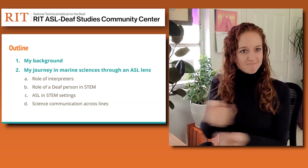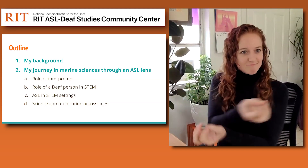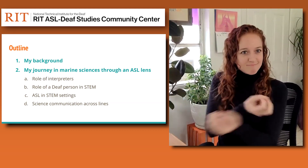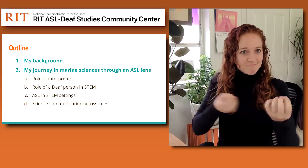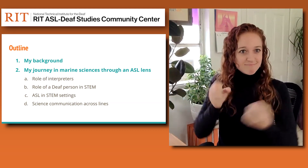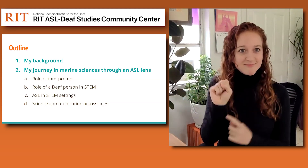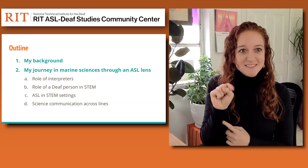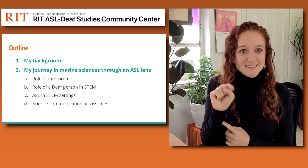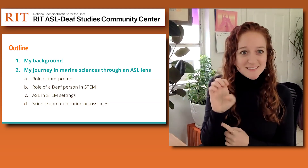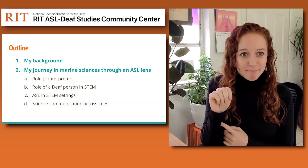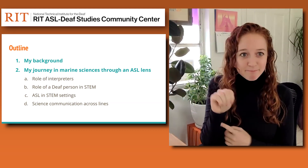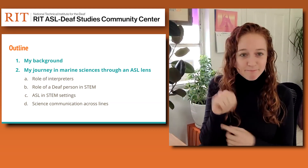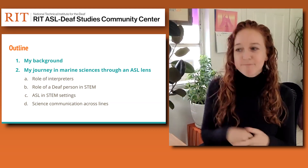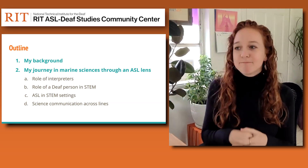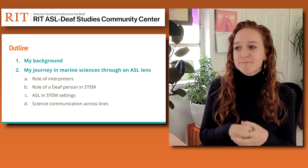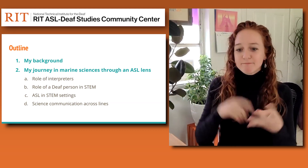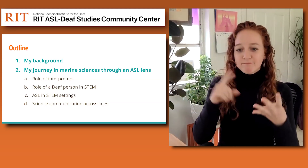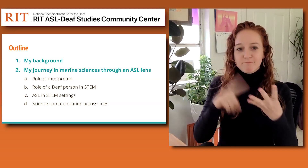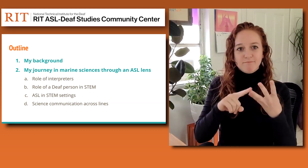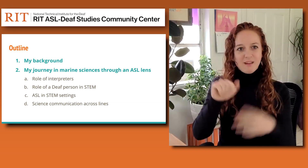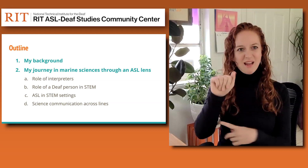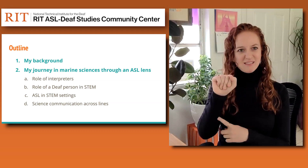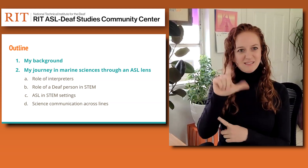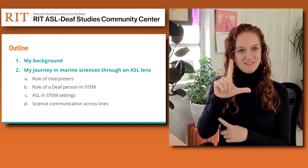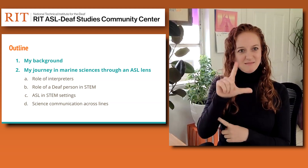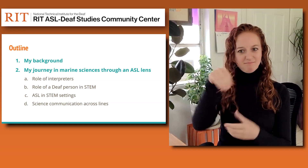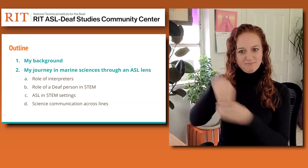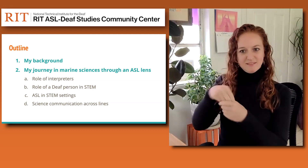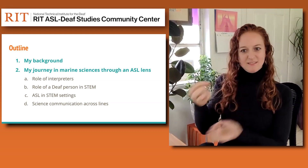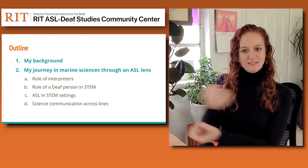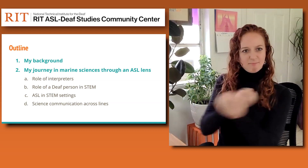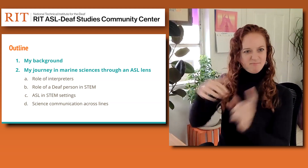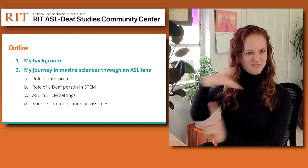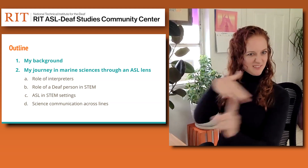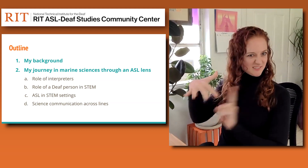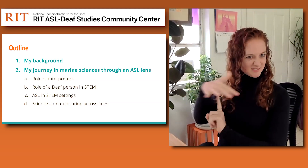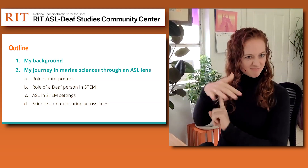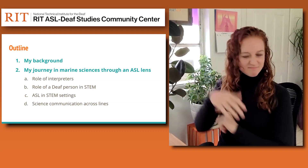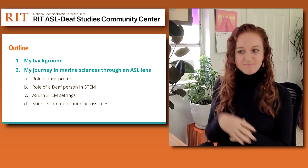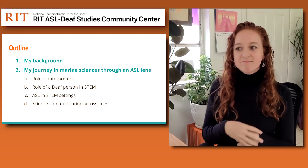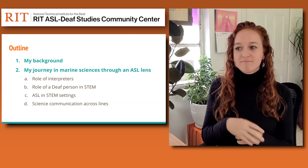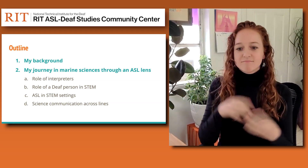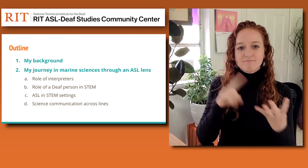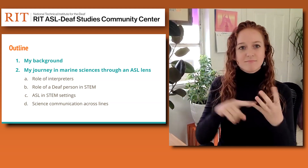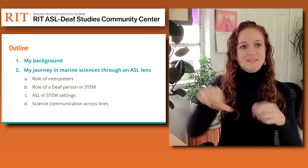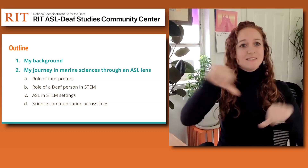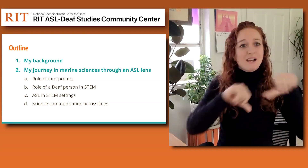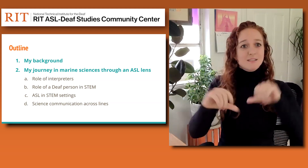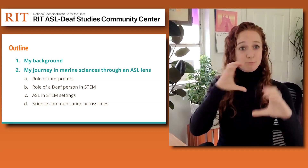the role of a deaf person in the STEM field, using ASL in stem settings,